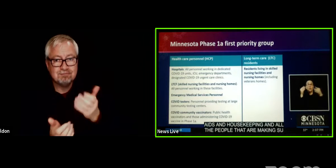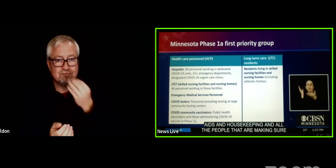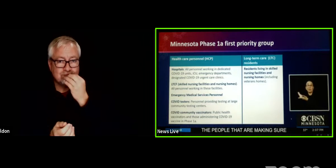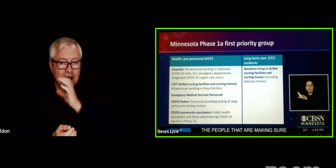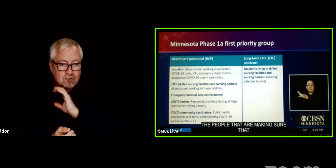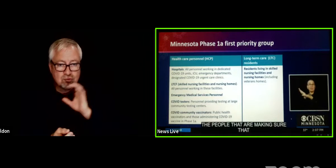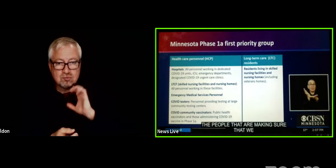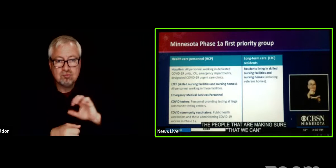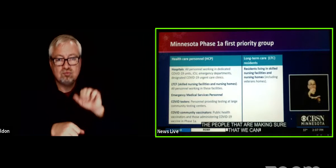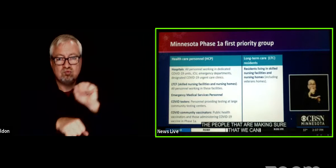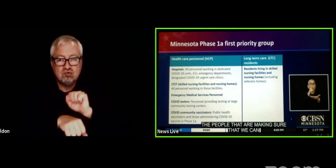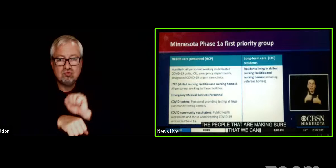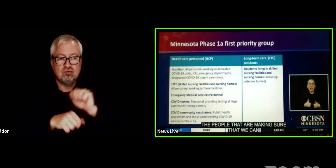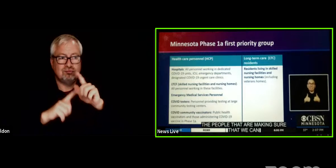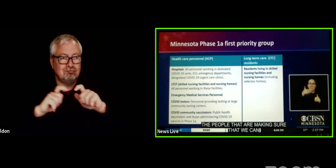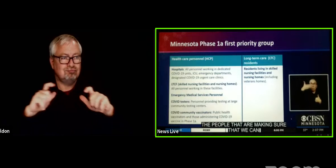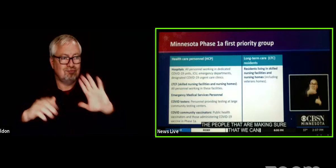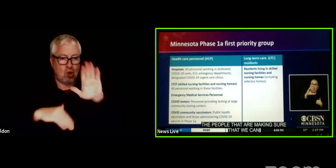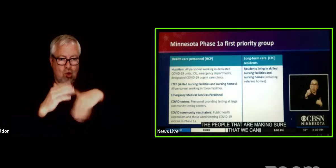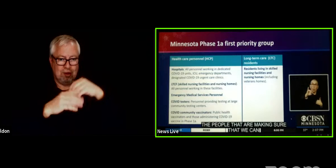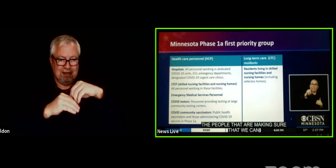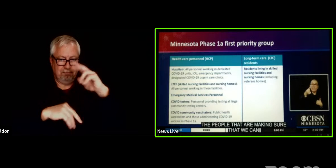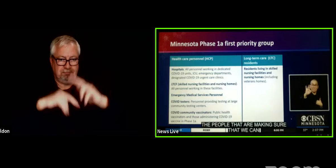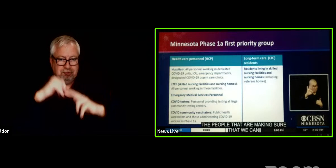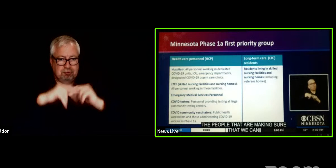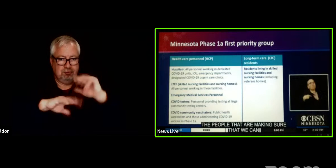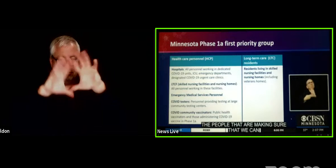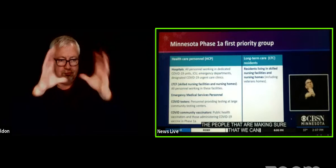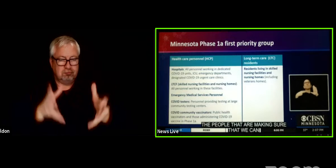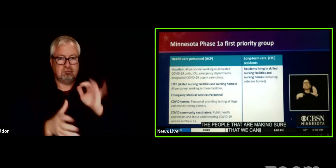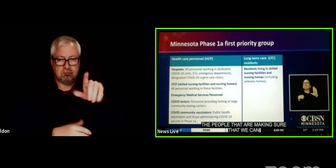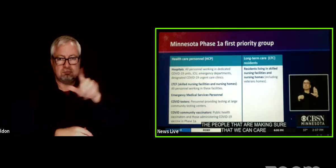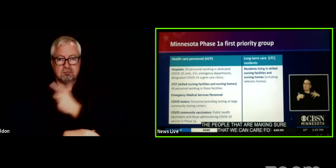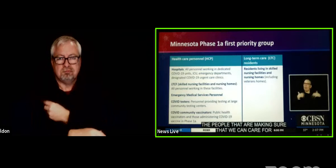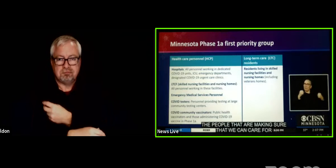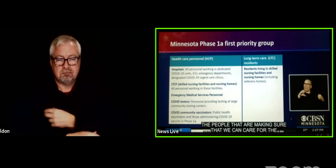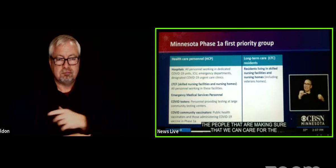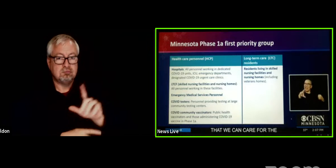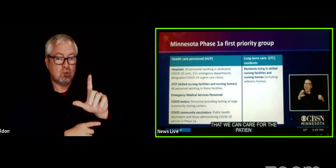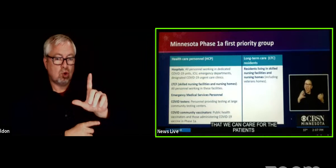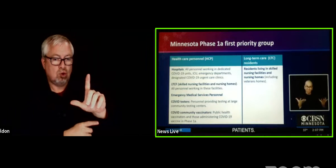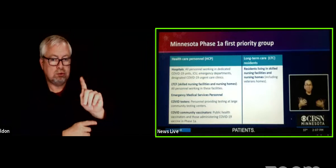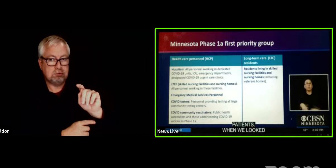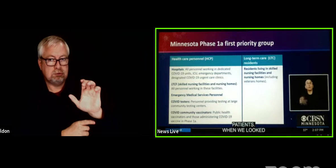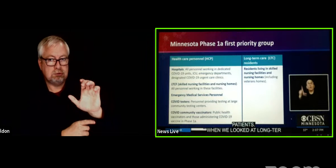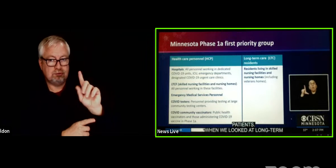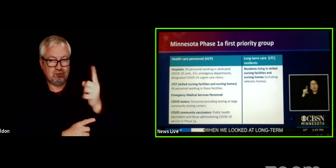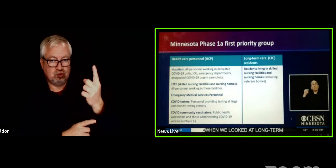SETTINGS, THE FIRST PRIORITY IS OUR SKILLED NURSING FACILITIES BECAUSE THAT'S WHERE OUR MOST VULNERABLE MINNESOTANS